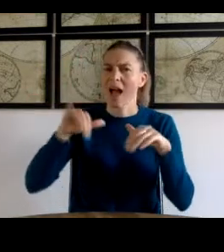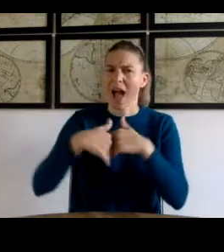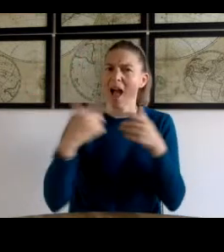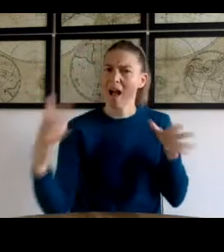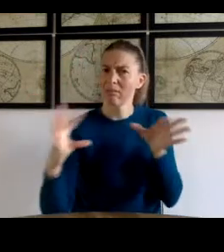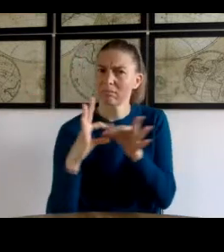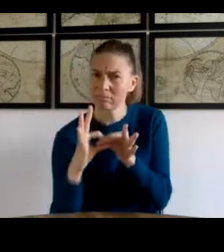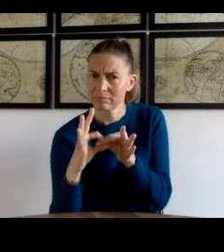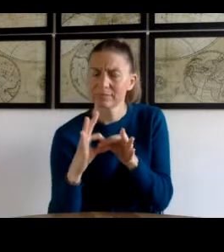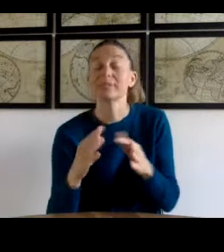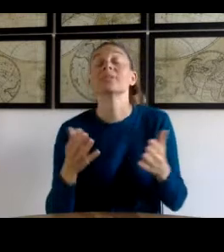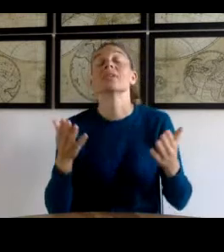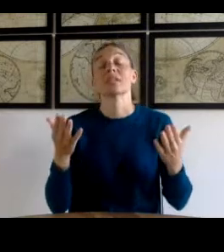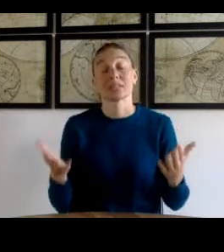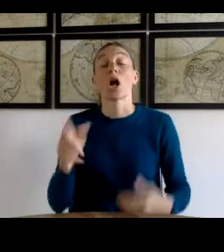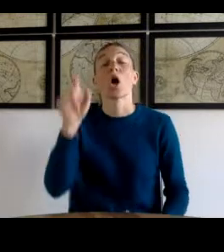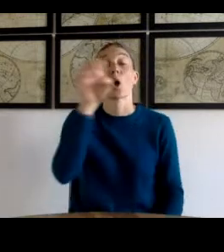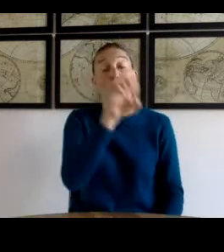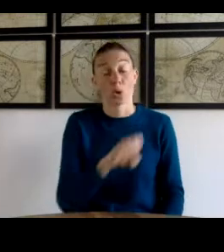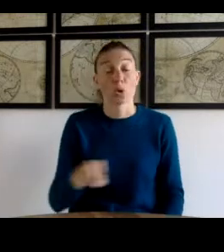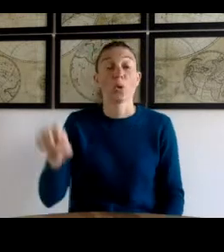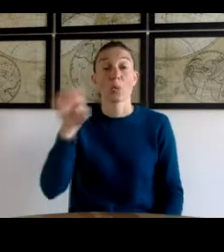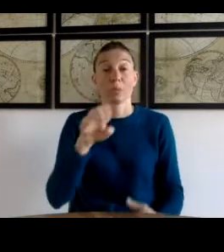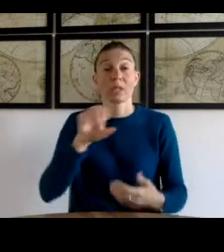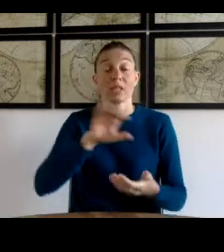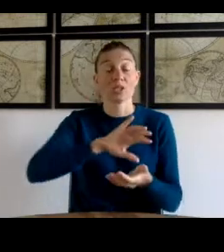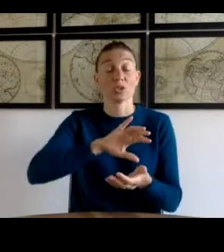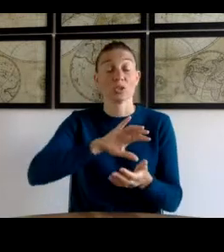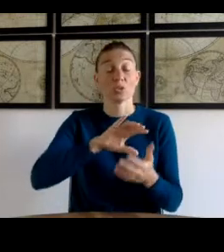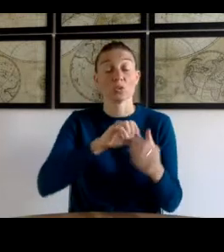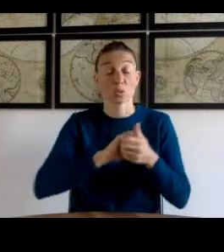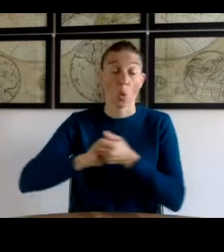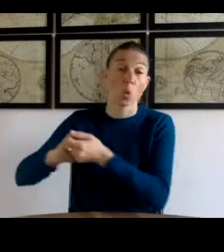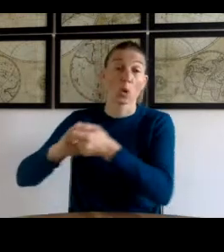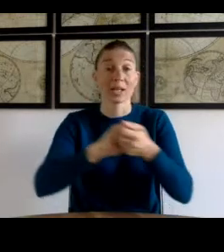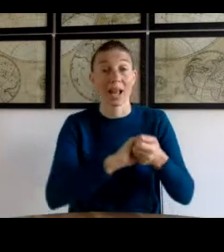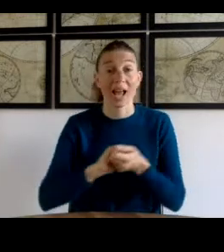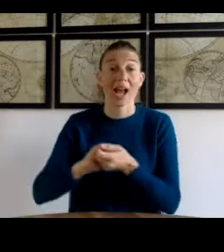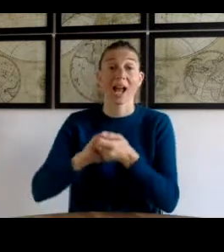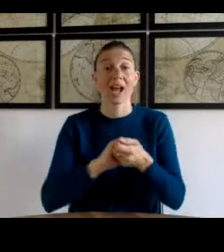we'll now expand, and... I think I'm visible again, yes,